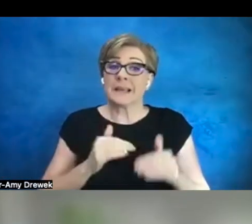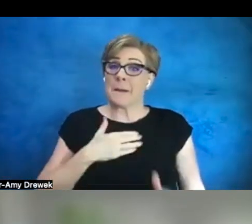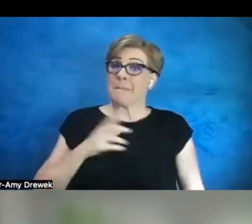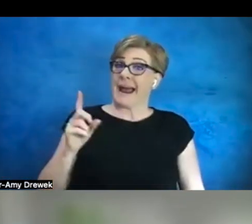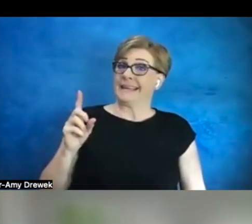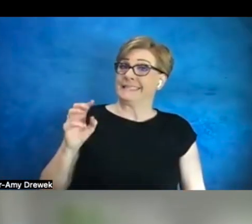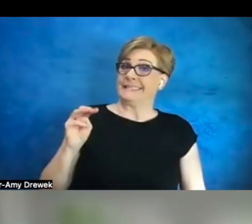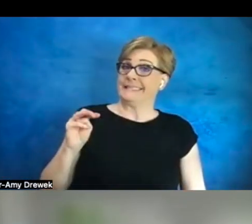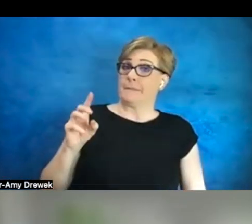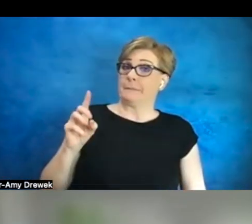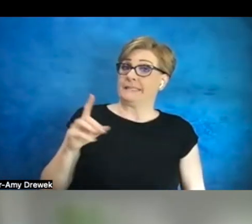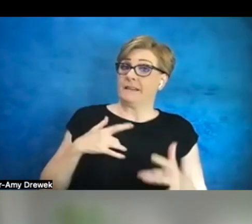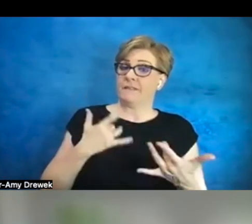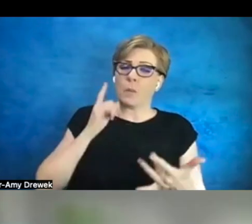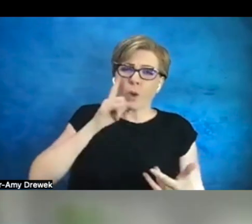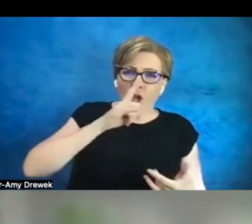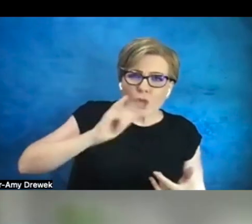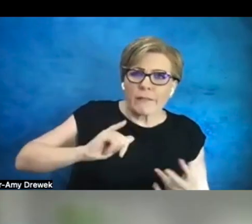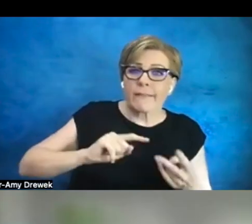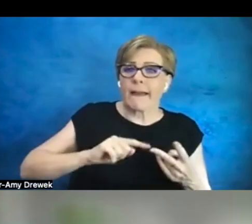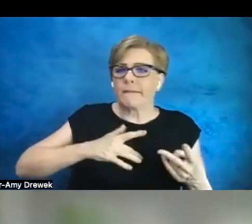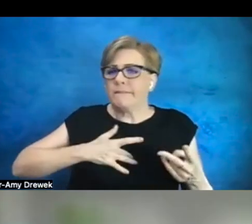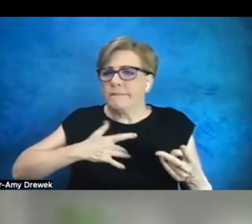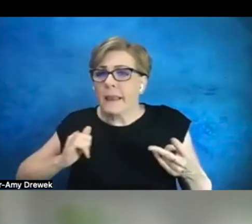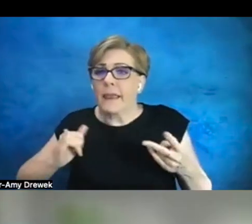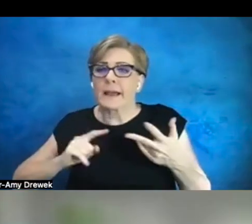feel like? What does it sound like? And those kinds of questions can help